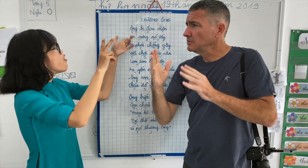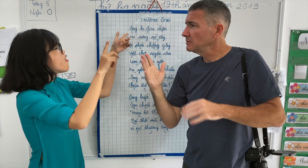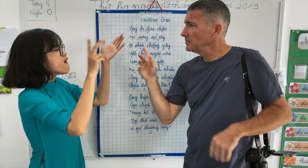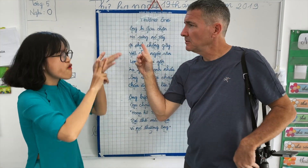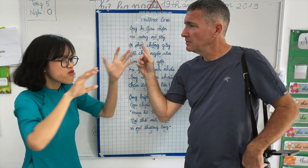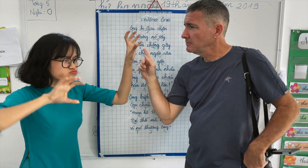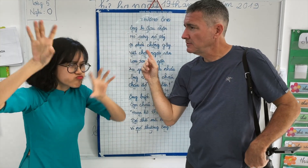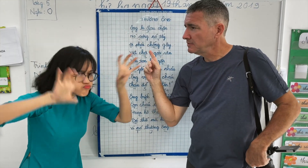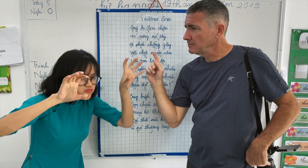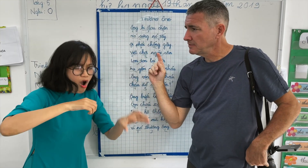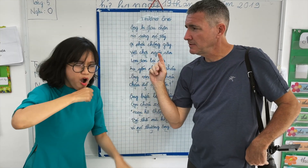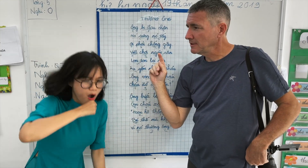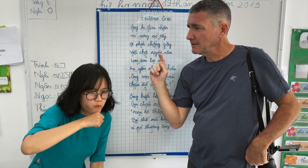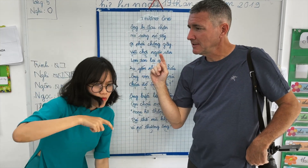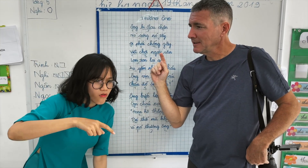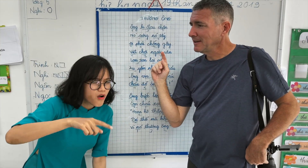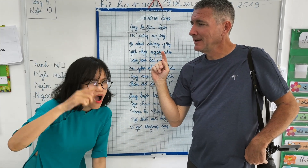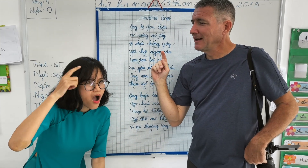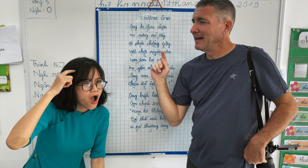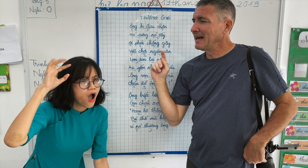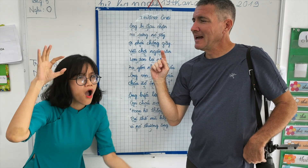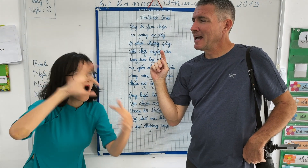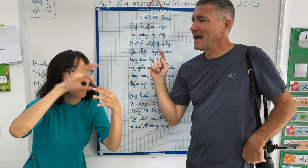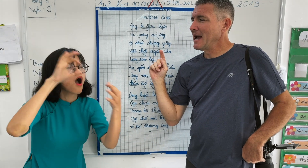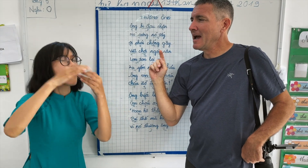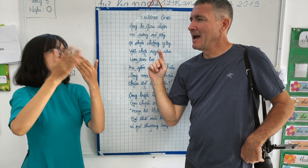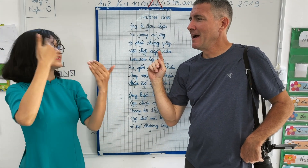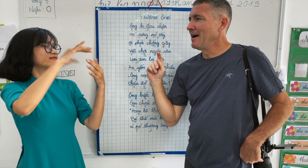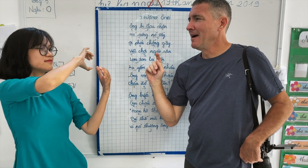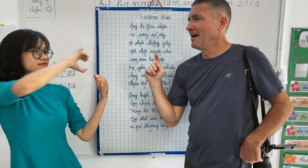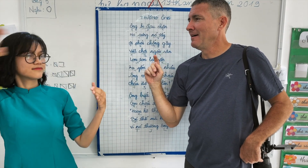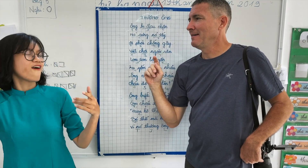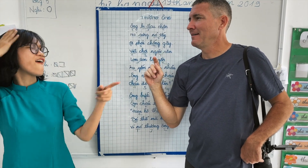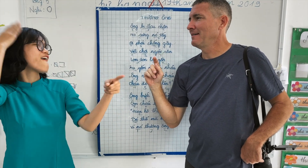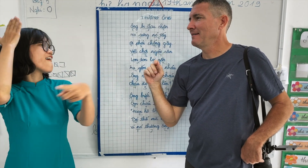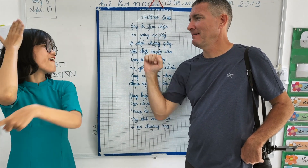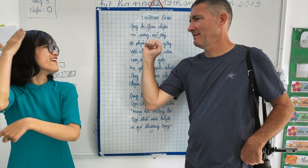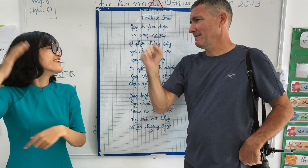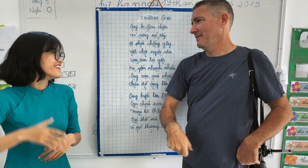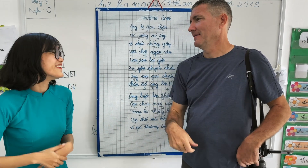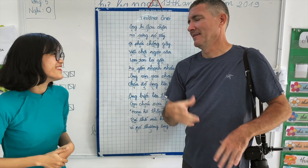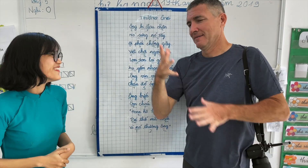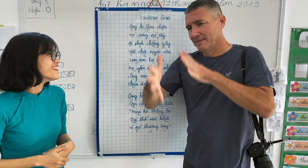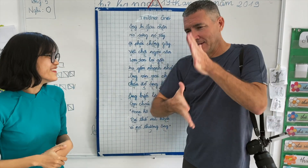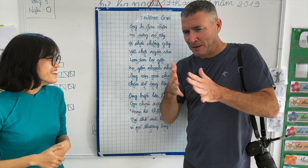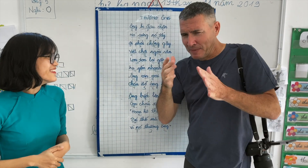We use signs and gestures so they can clearly connect ideas and understand what words mean. They can learn a new language that way.